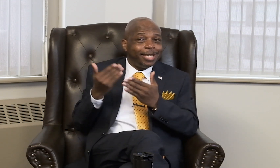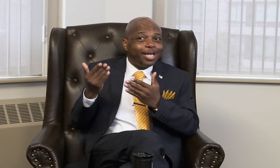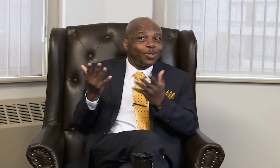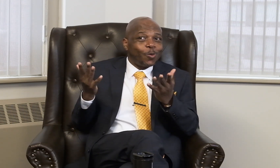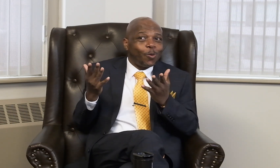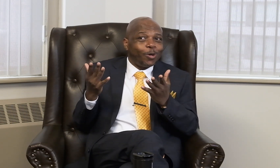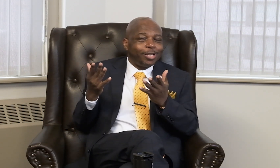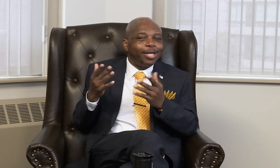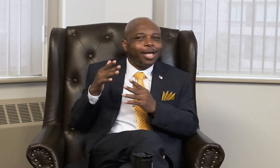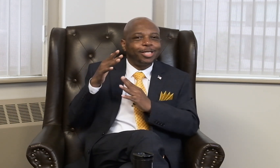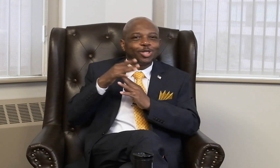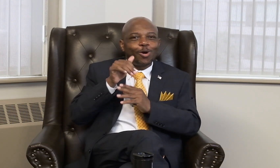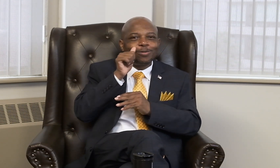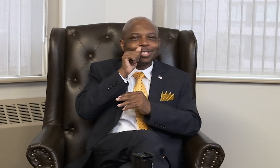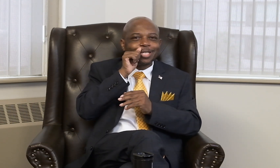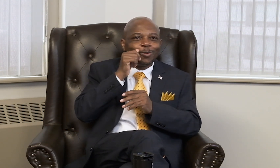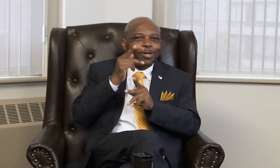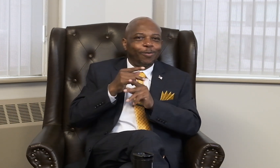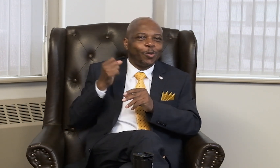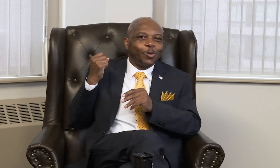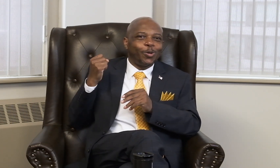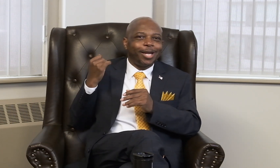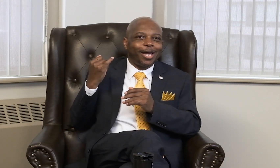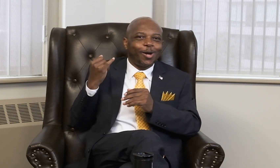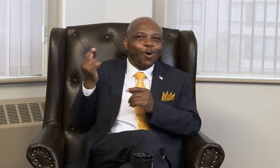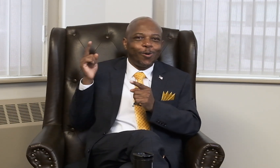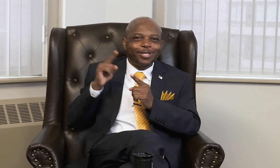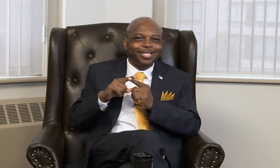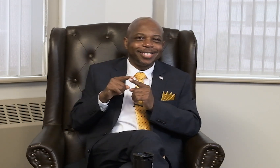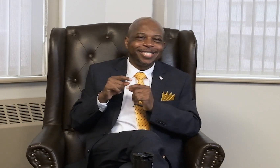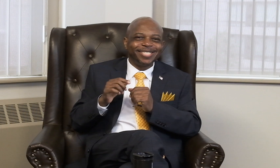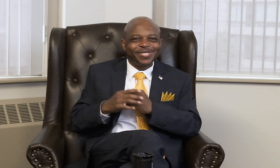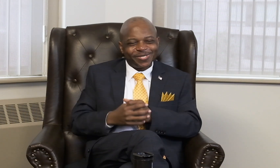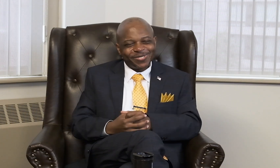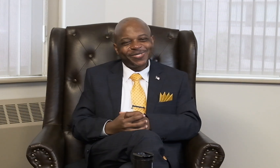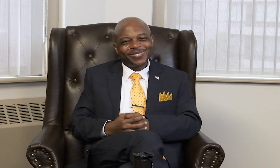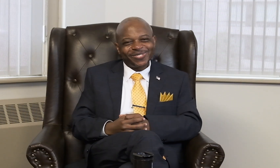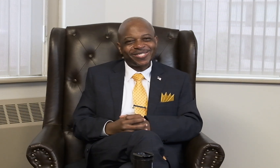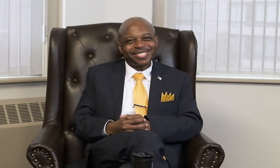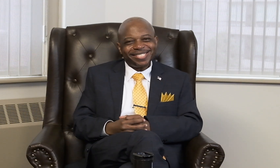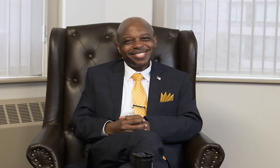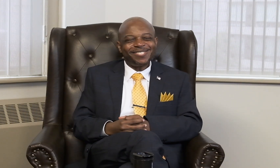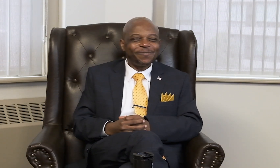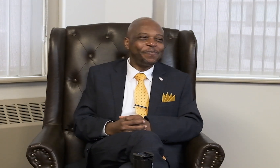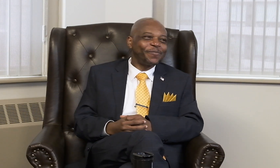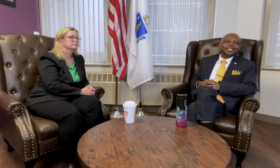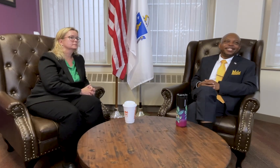What is next? It is top-secret and I’m going to hold off on sharing that for now. [Smiling]